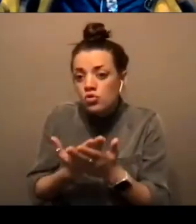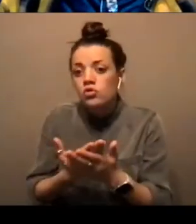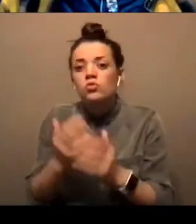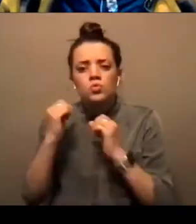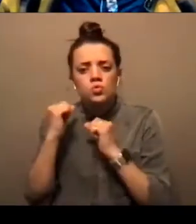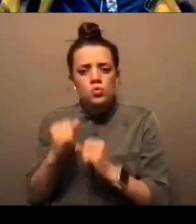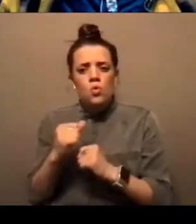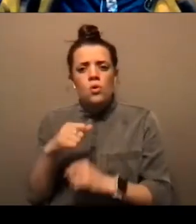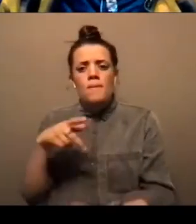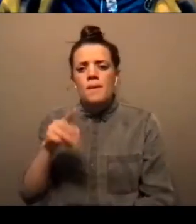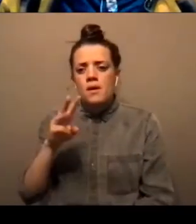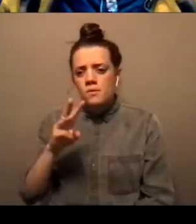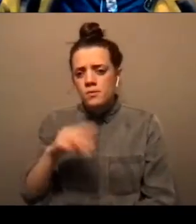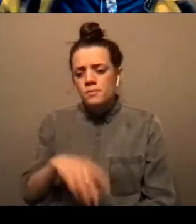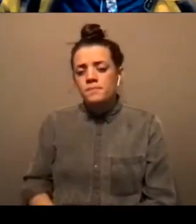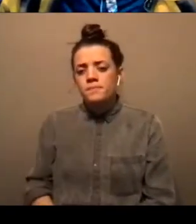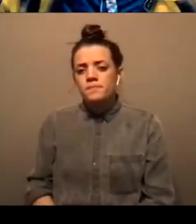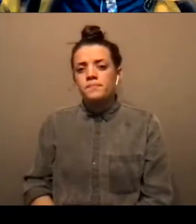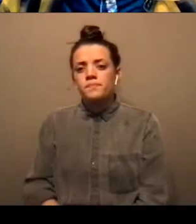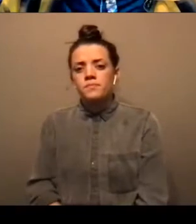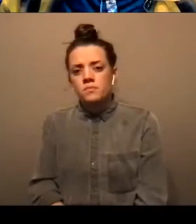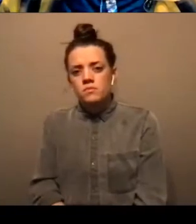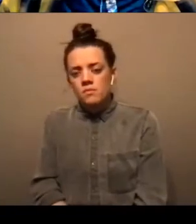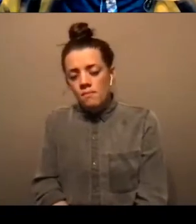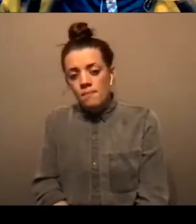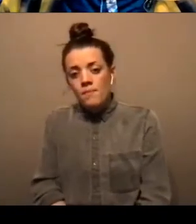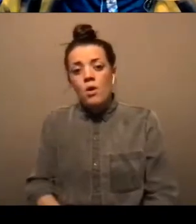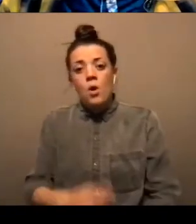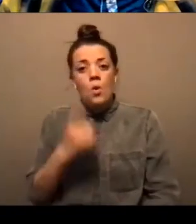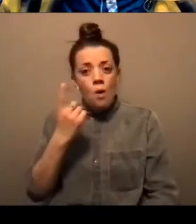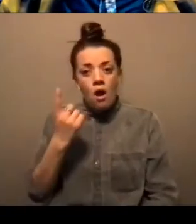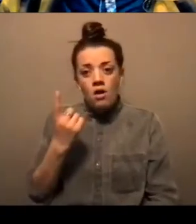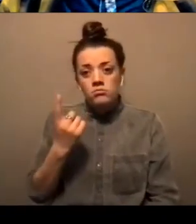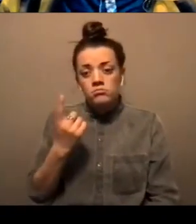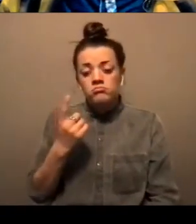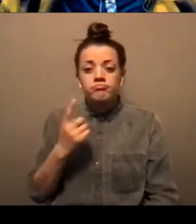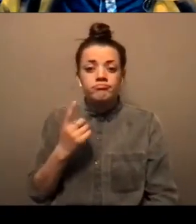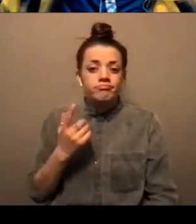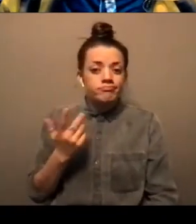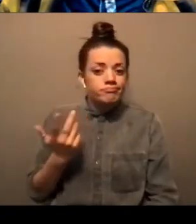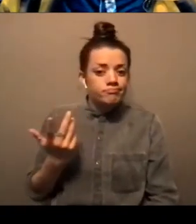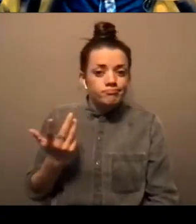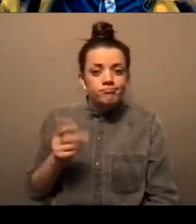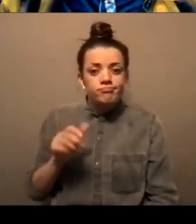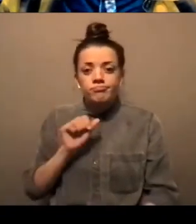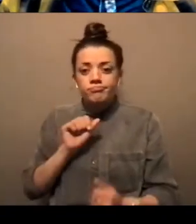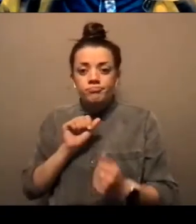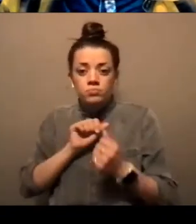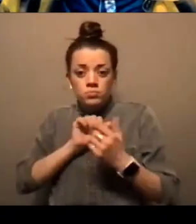One technique that has caught on a lot among cybersecurity professionals